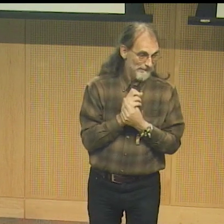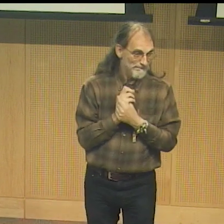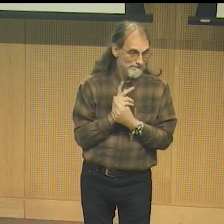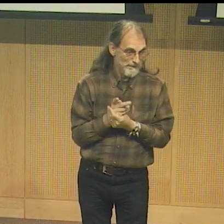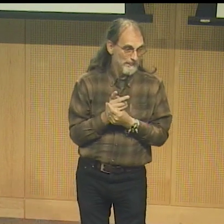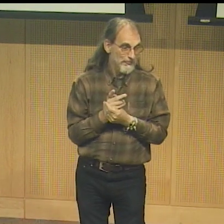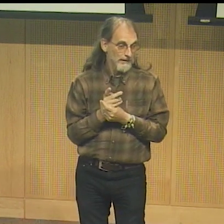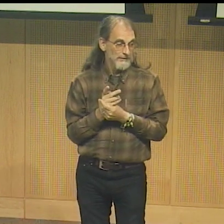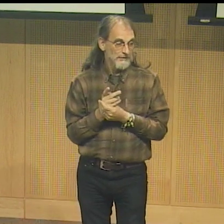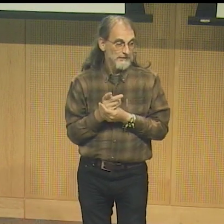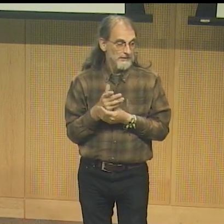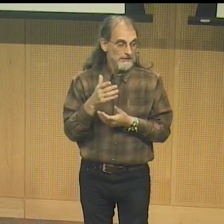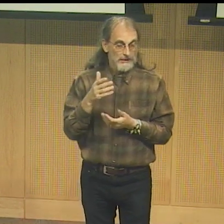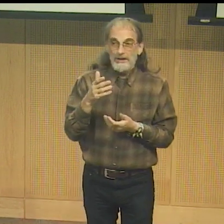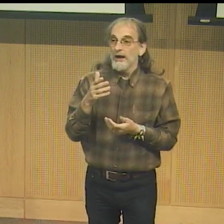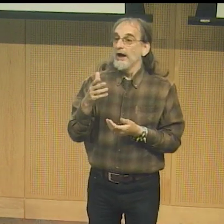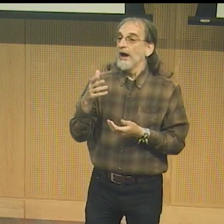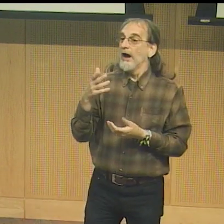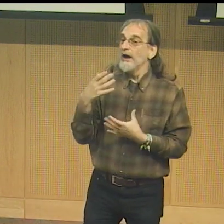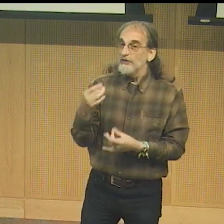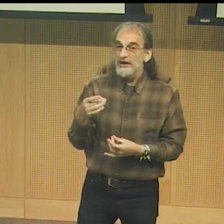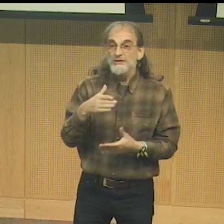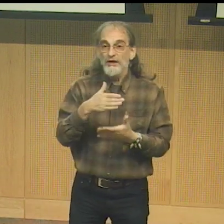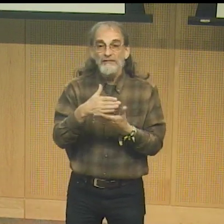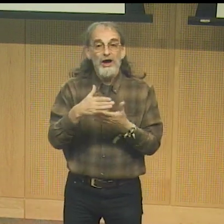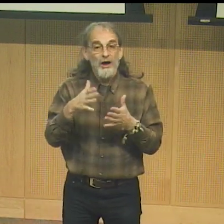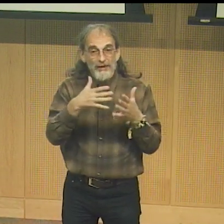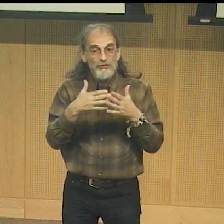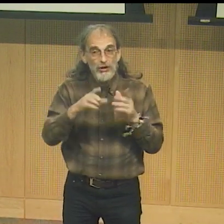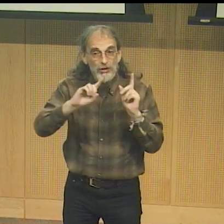And the outside community was invited to come attend these banquets.